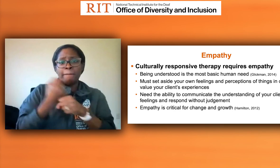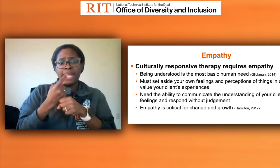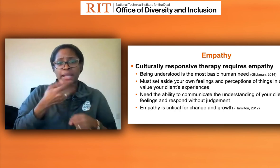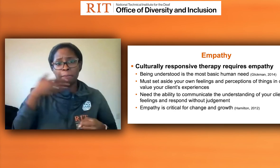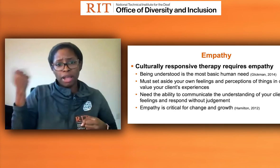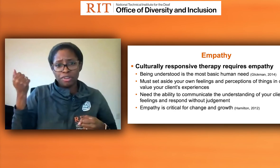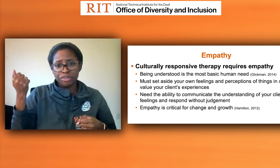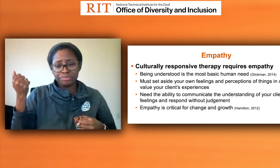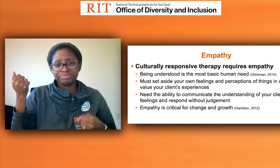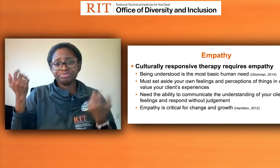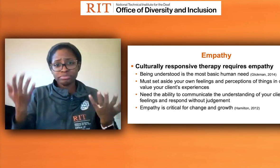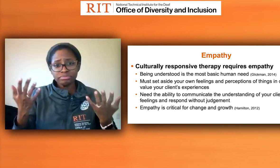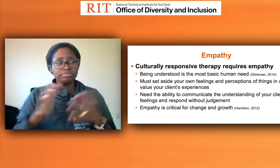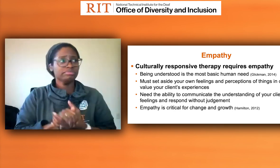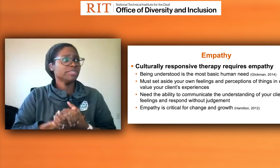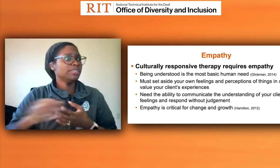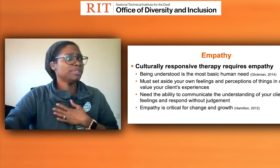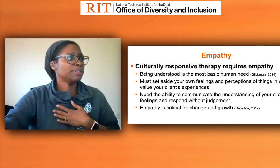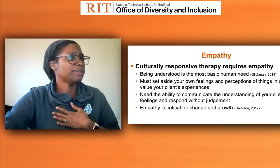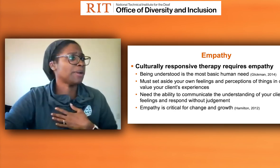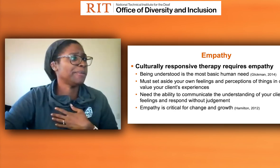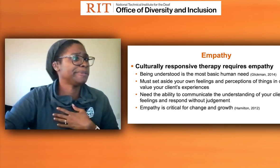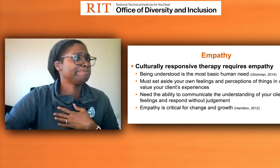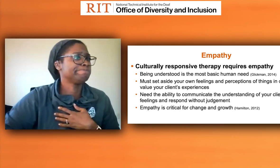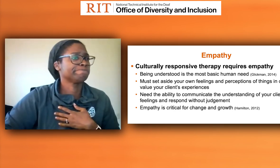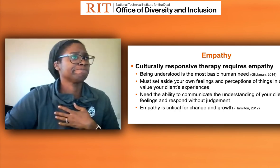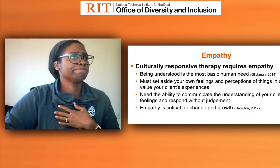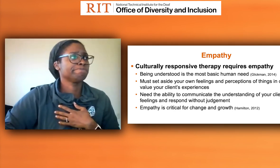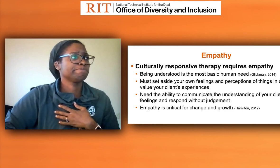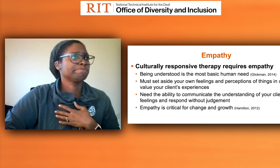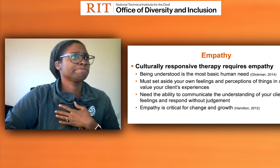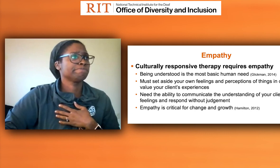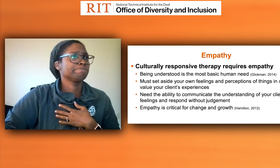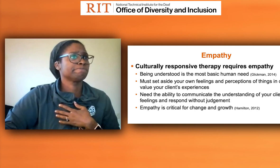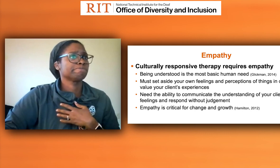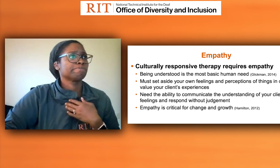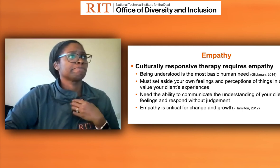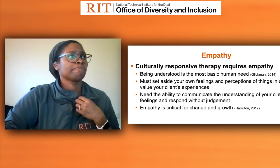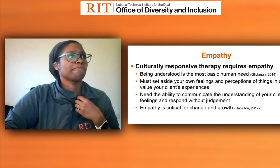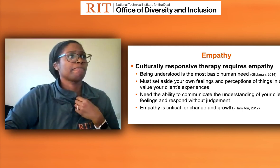in the world right now to improve things and make them better. We need allies, people who are here by us.